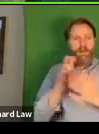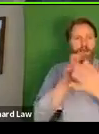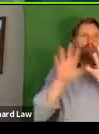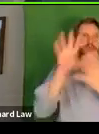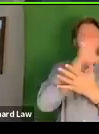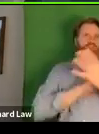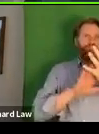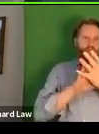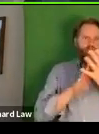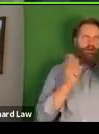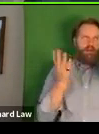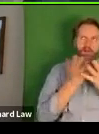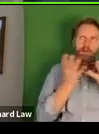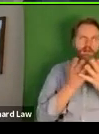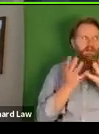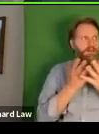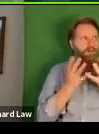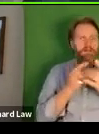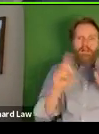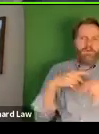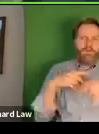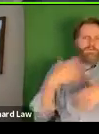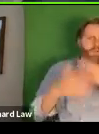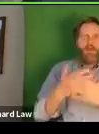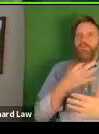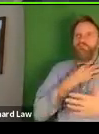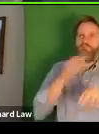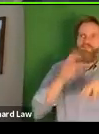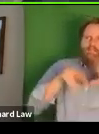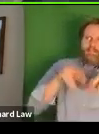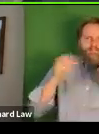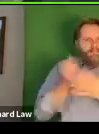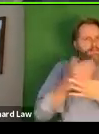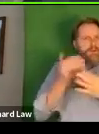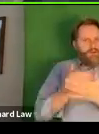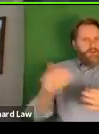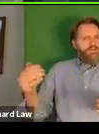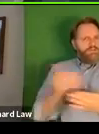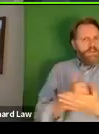departmental level between between departmental management and the trade